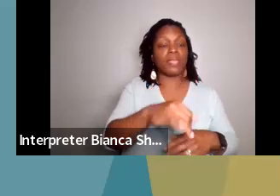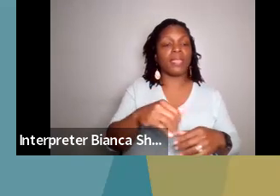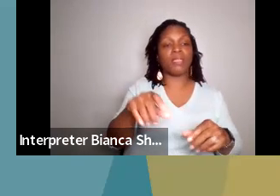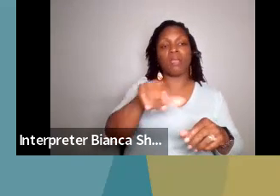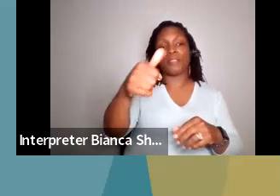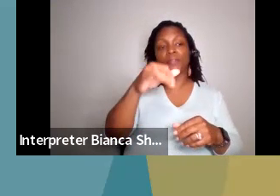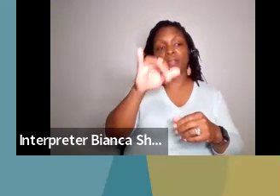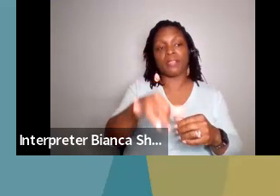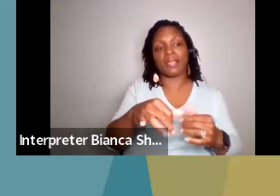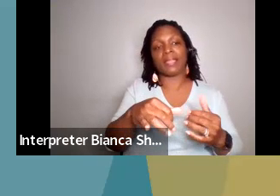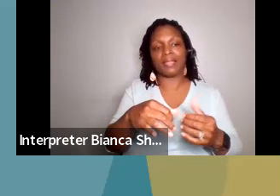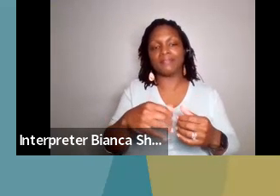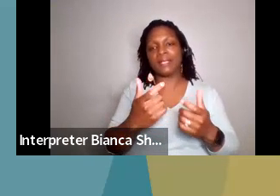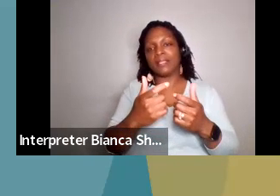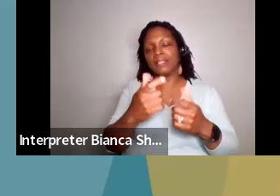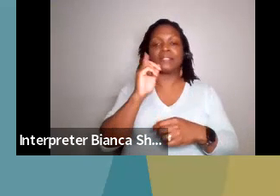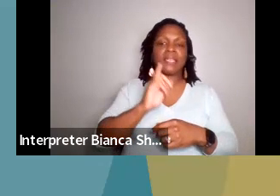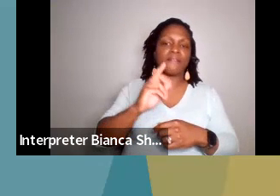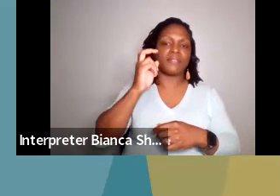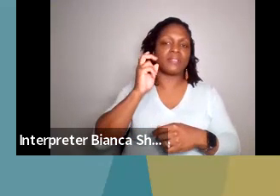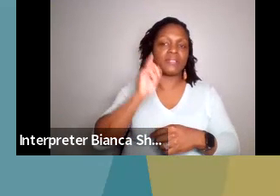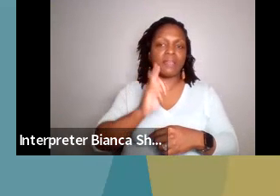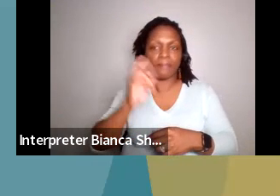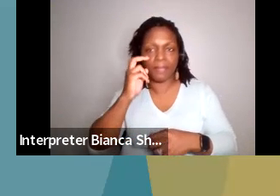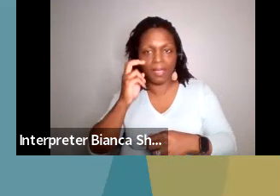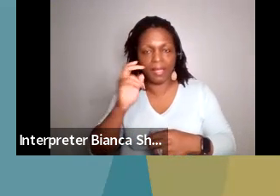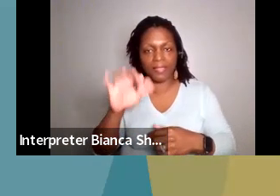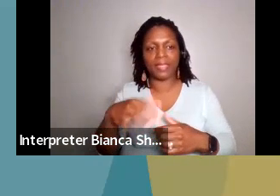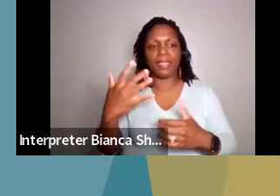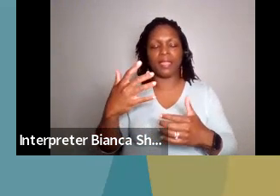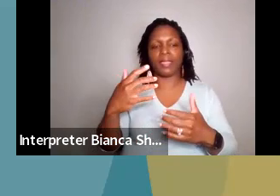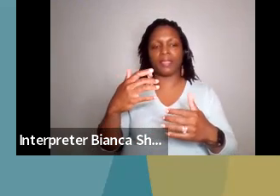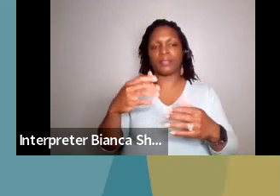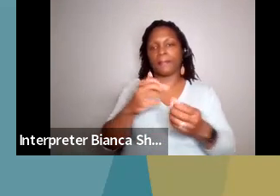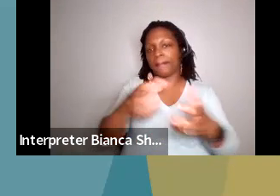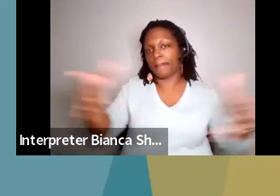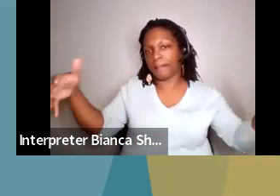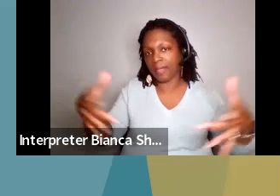So it's a very large disparity along the deaf and upline of population within mental health services, and LCD.